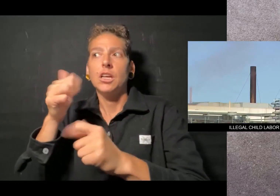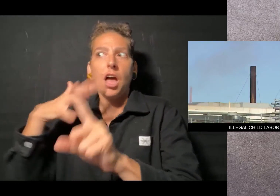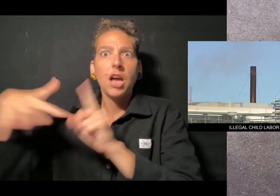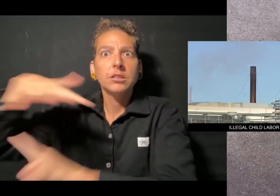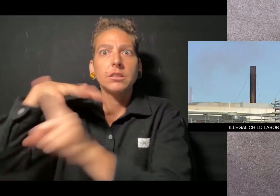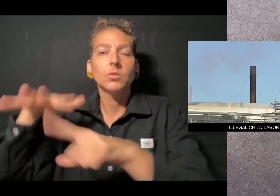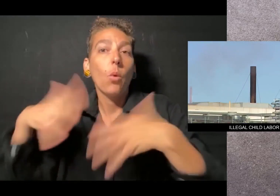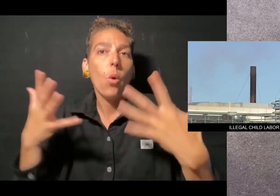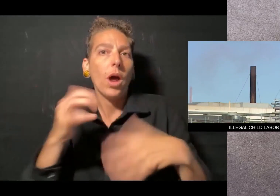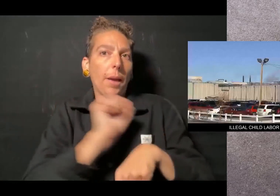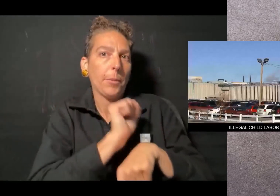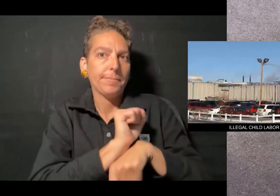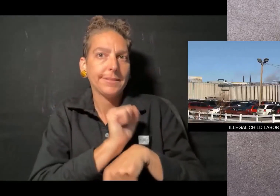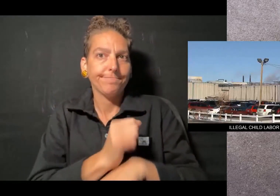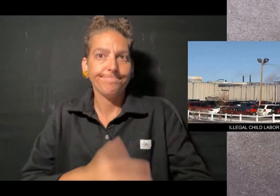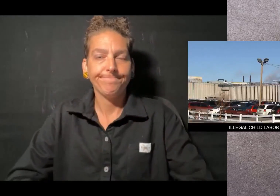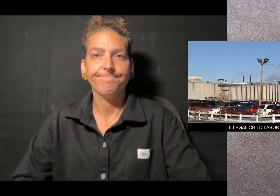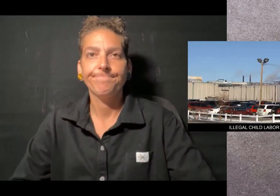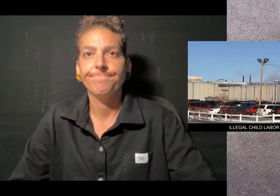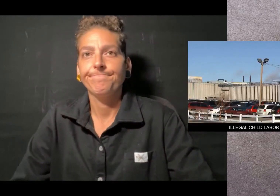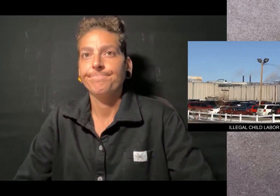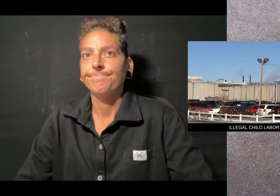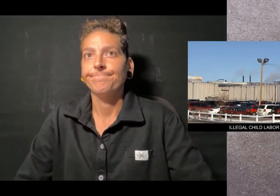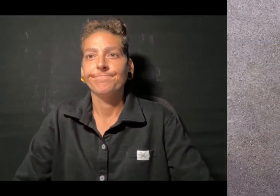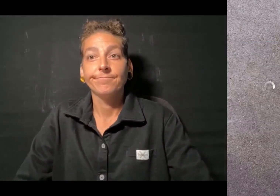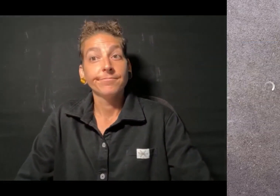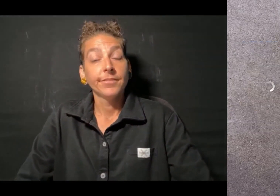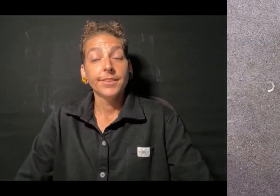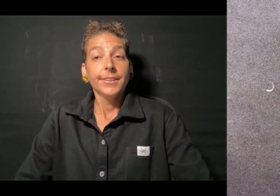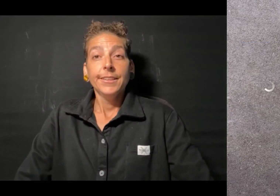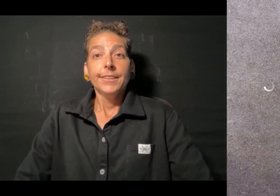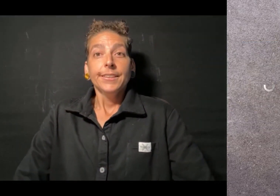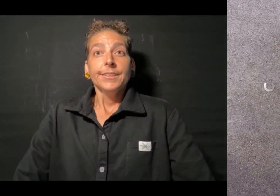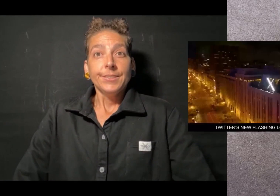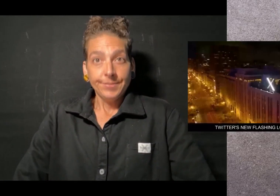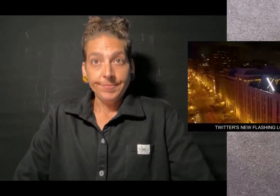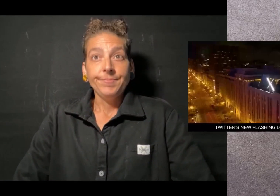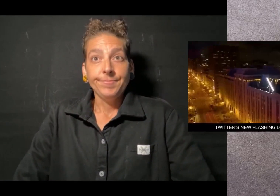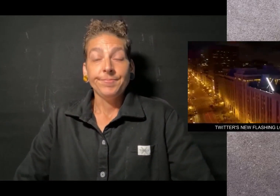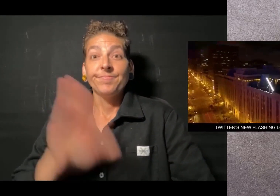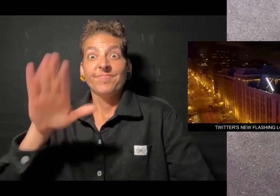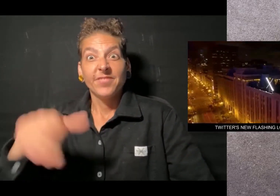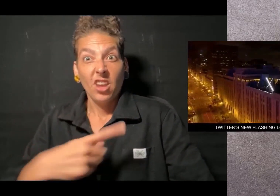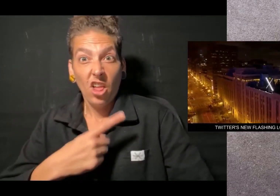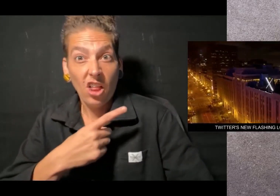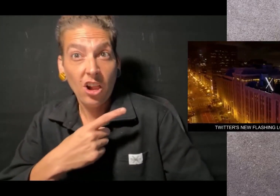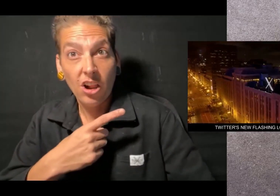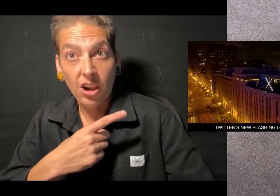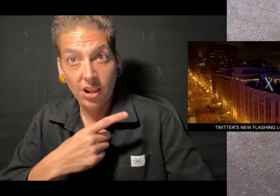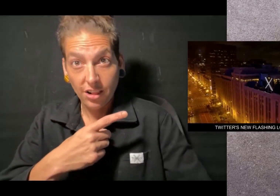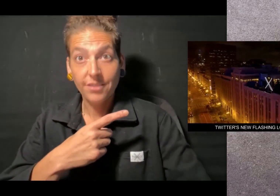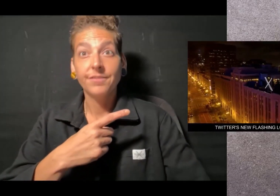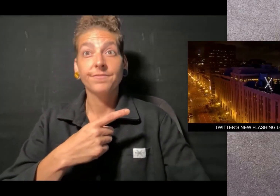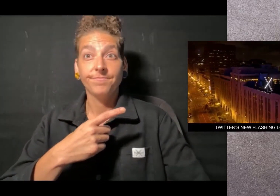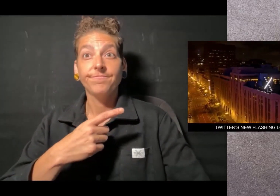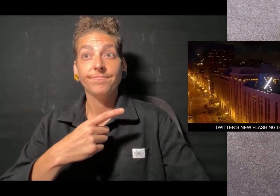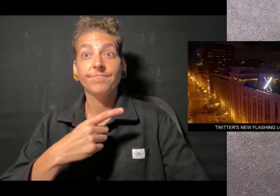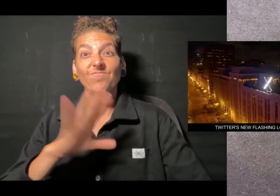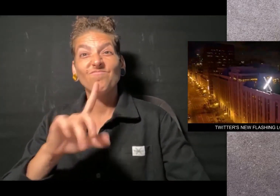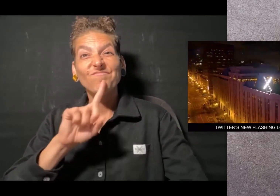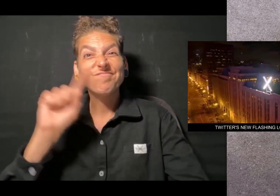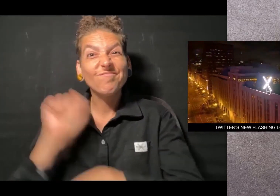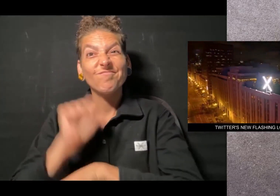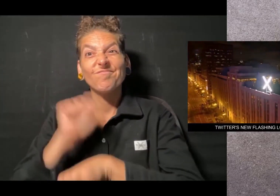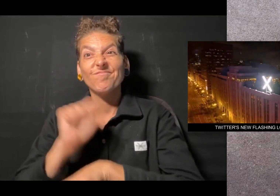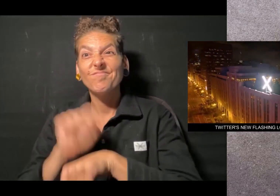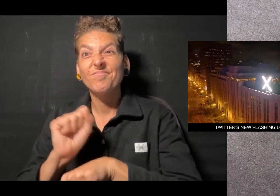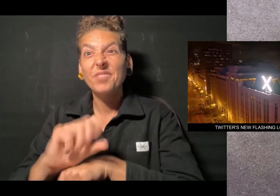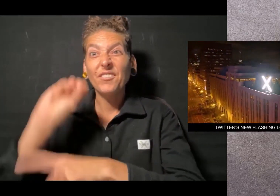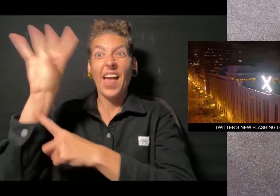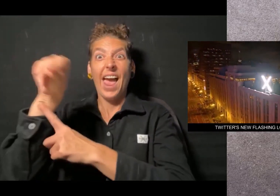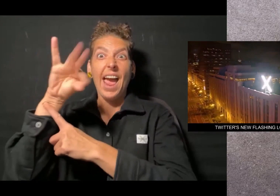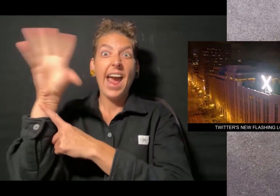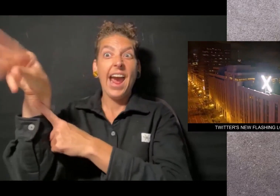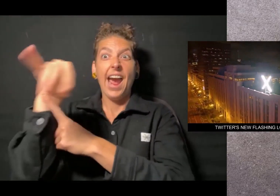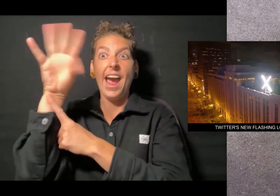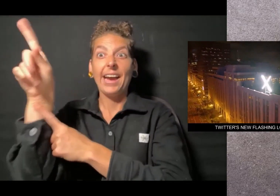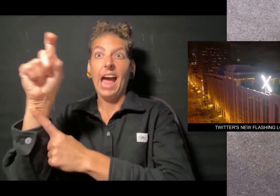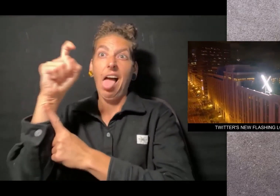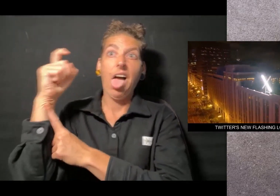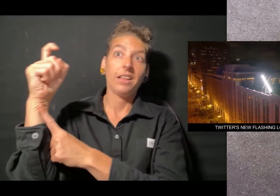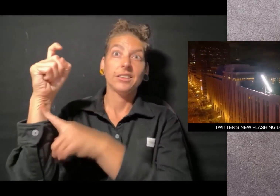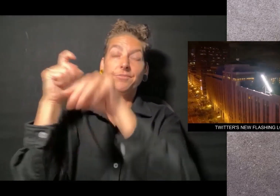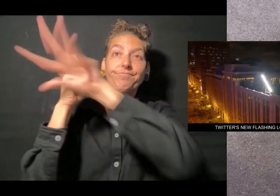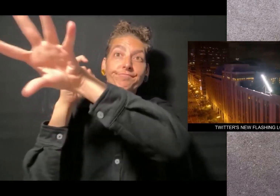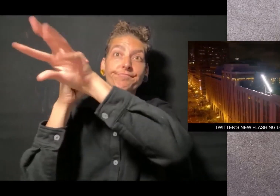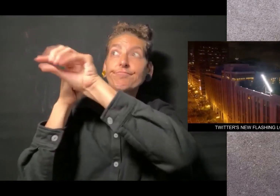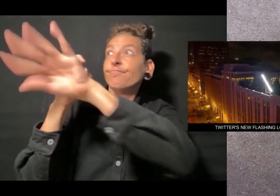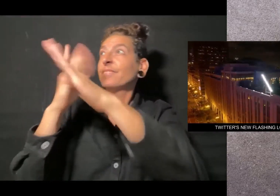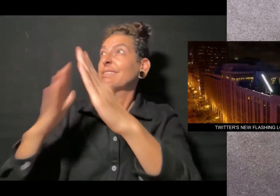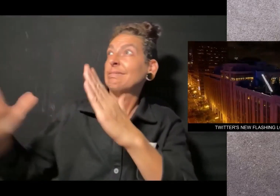from working in hazardous conditions or occupations hey check this out